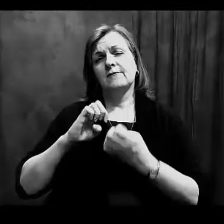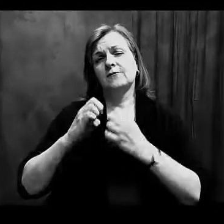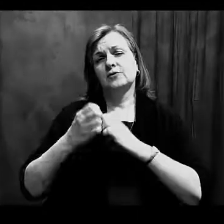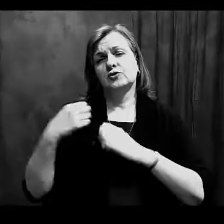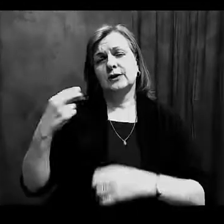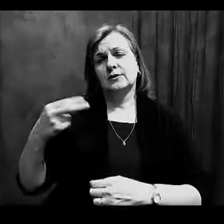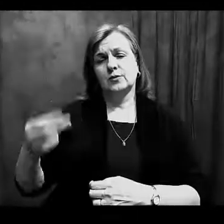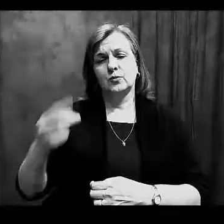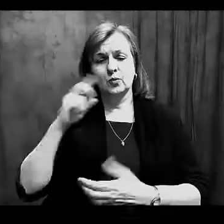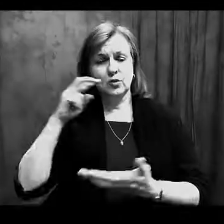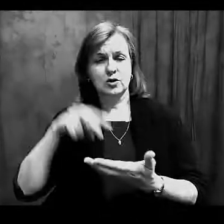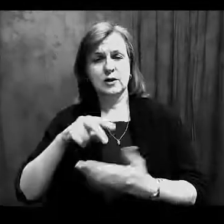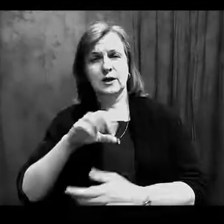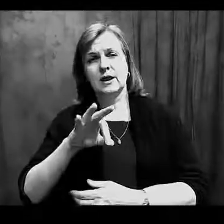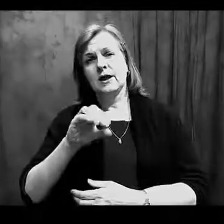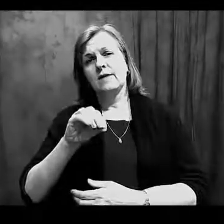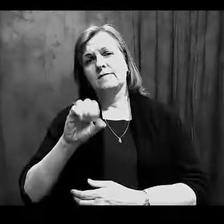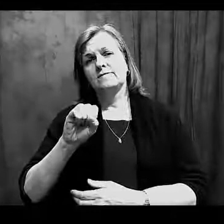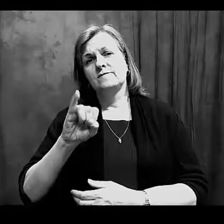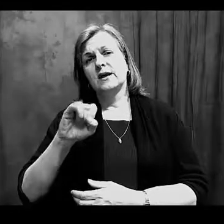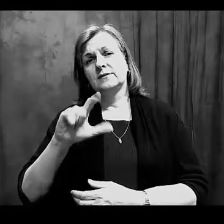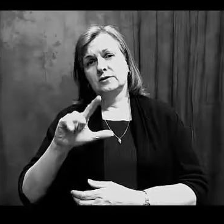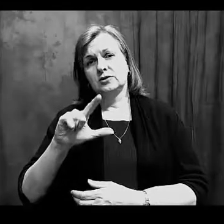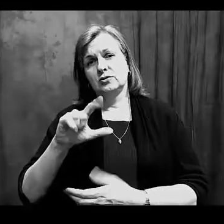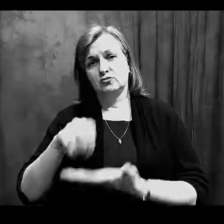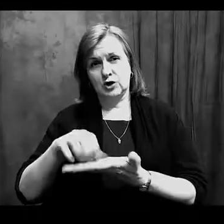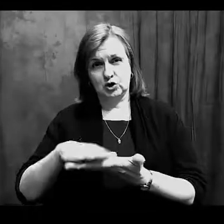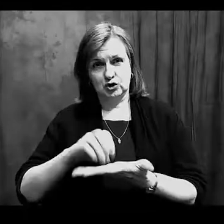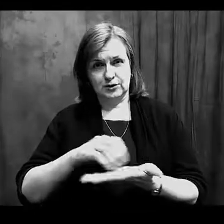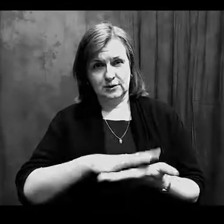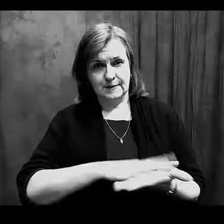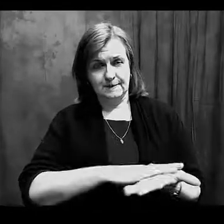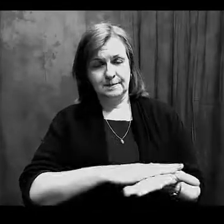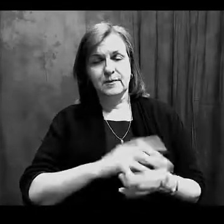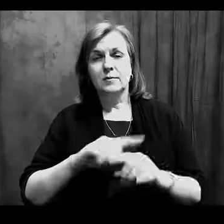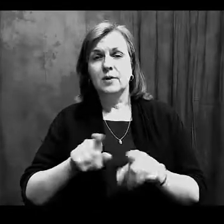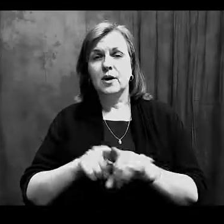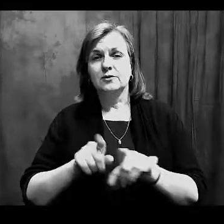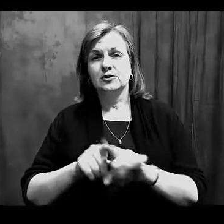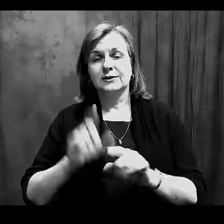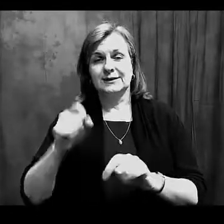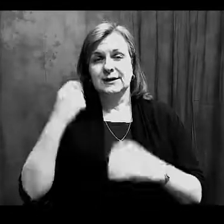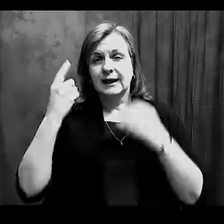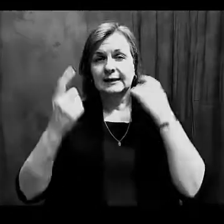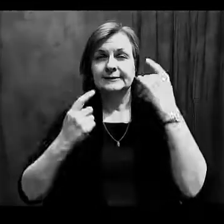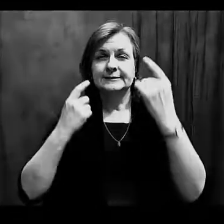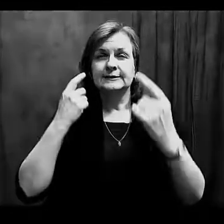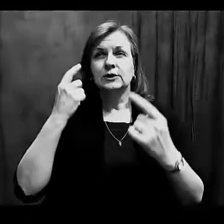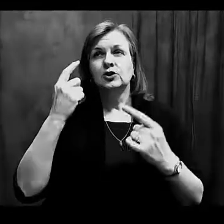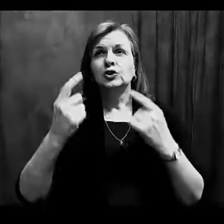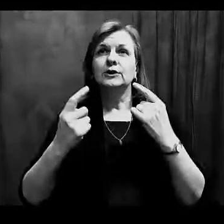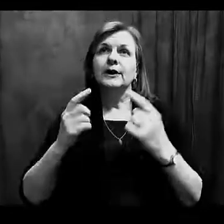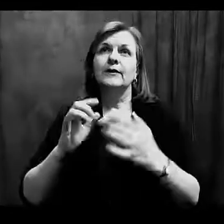we consider fossil records of course and we'll look at some of that but we also need to consider the fact that when we look at these